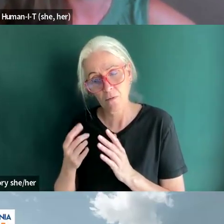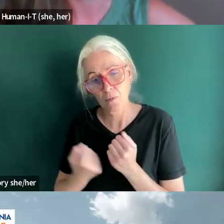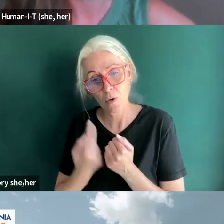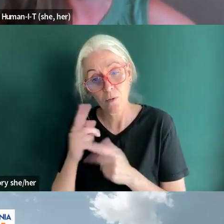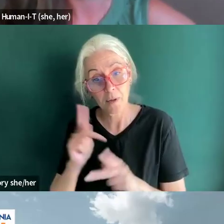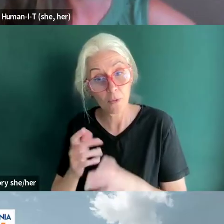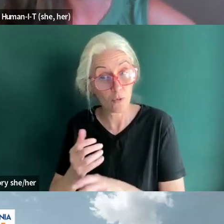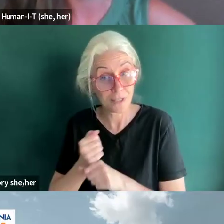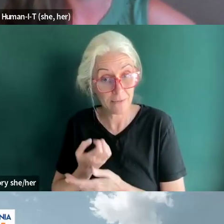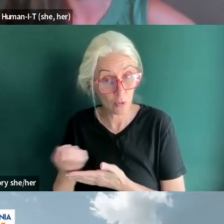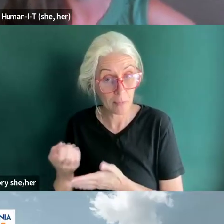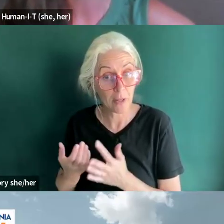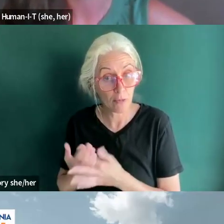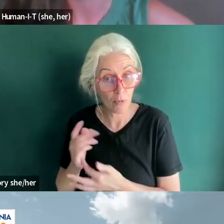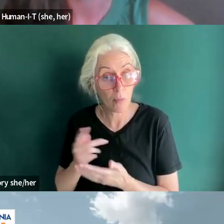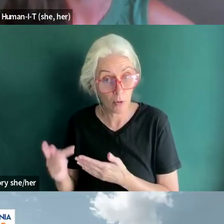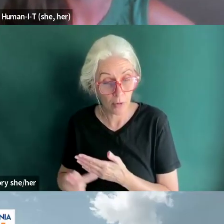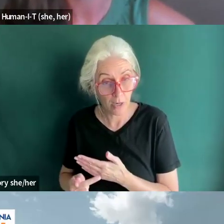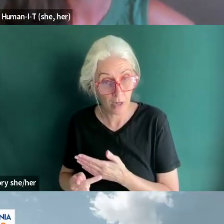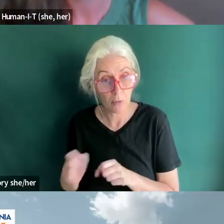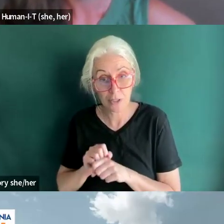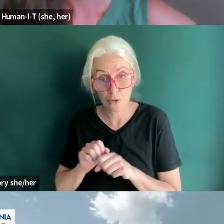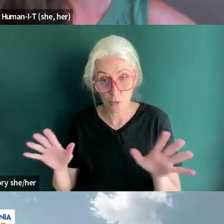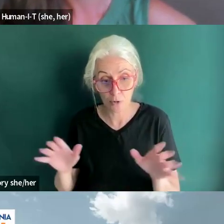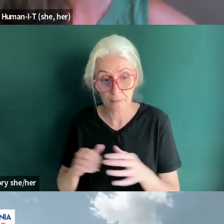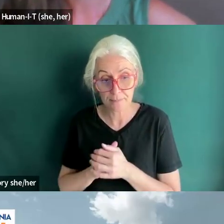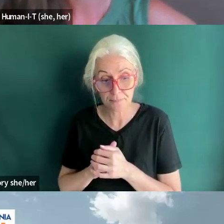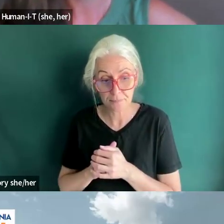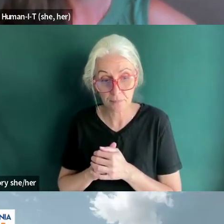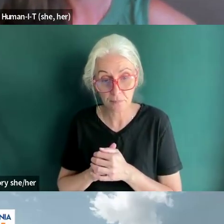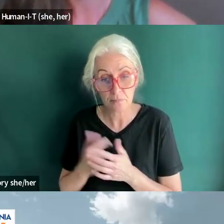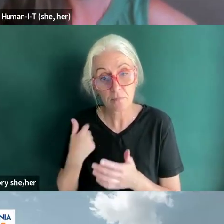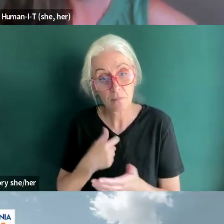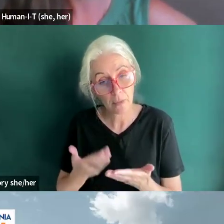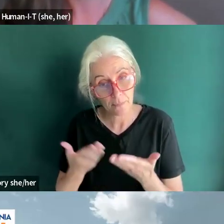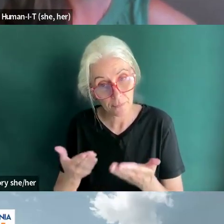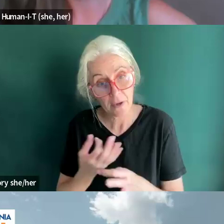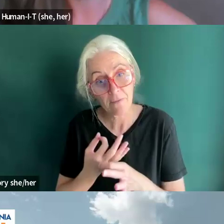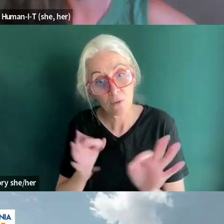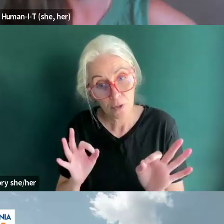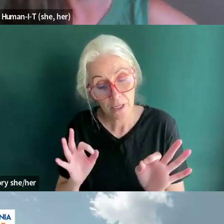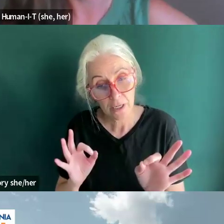received devices through our programs, through our distributions. We do provide free virtual,